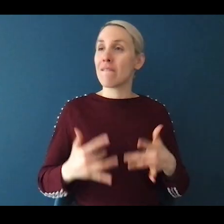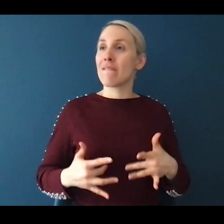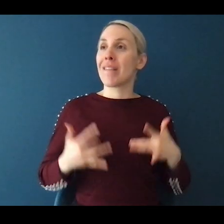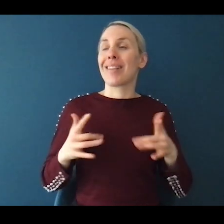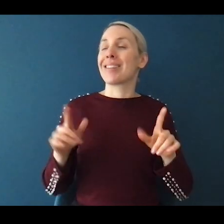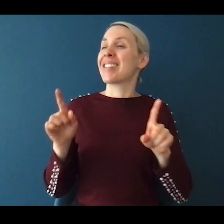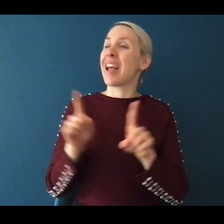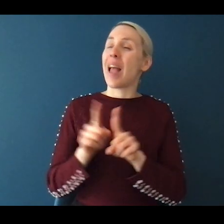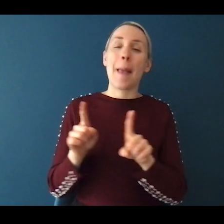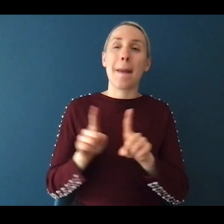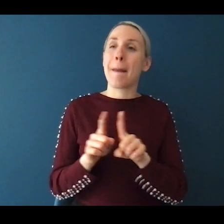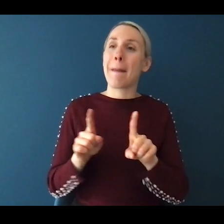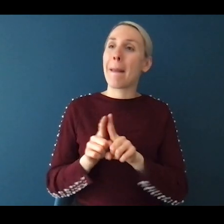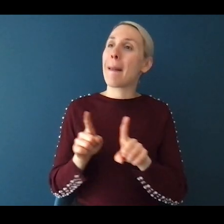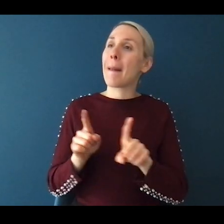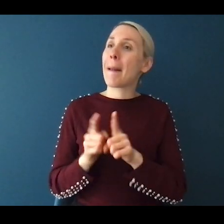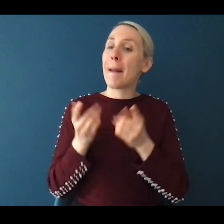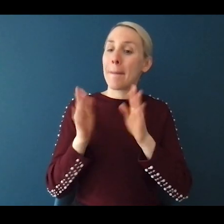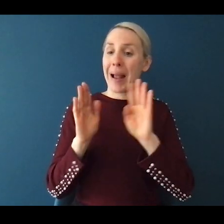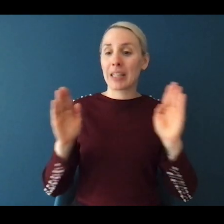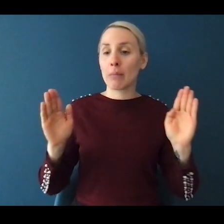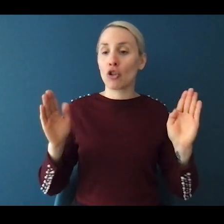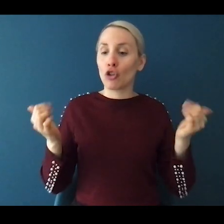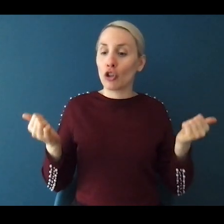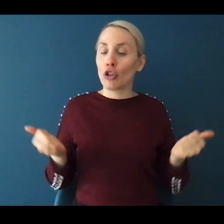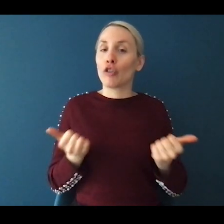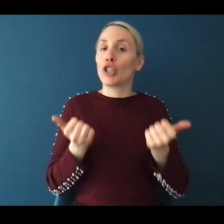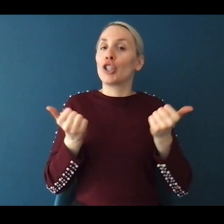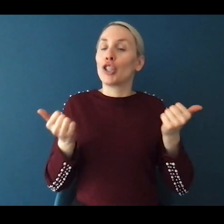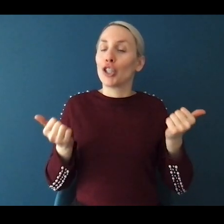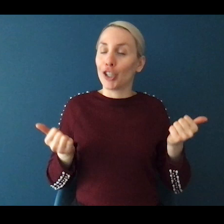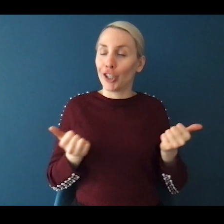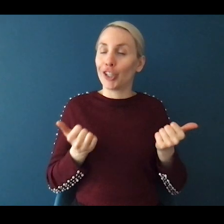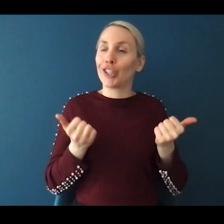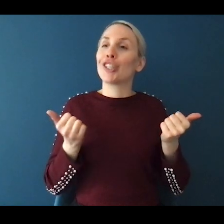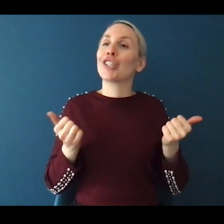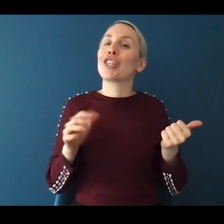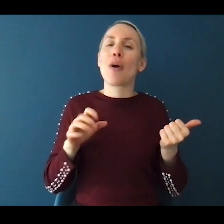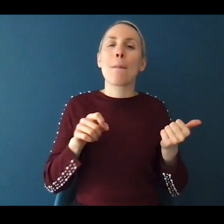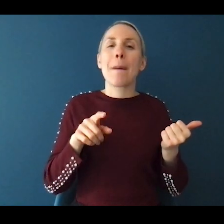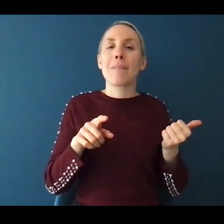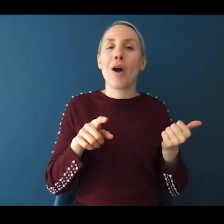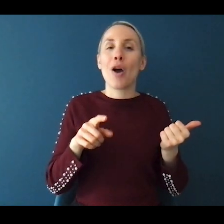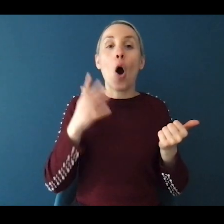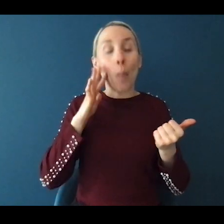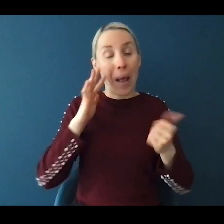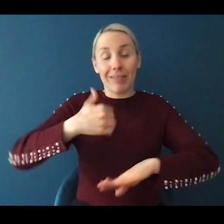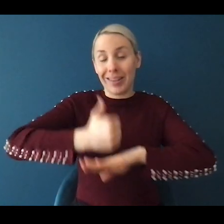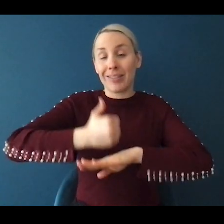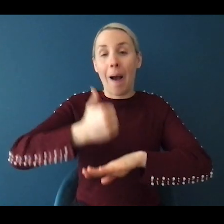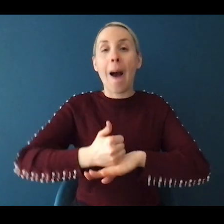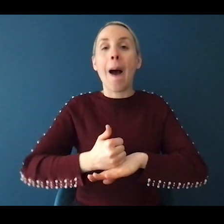absolutely the same like I remember when the exhibition was up and I had that little room